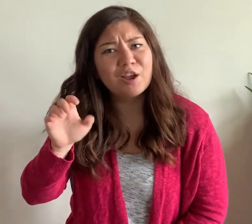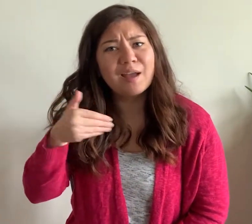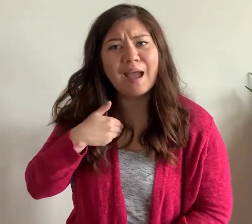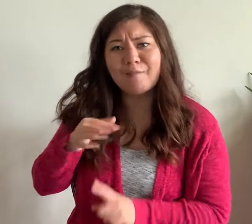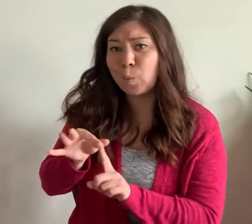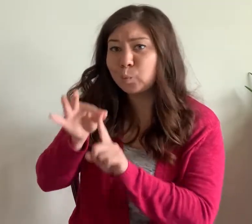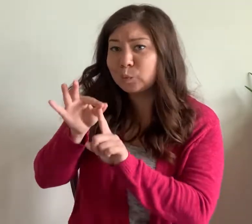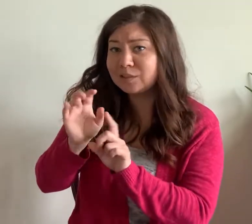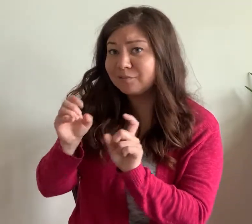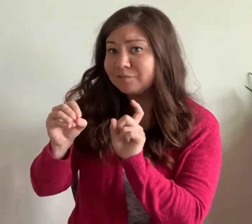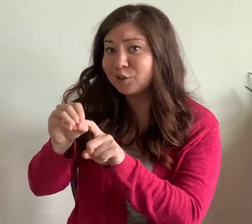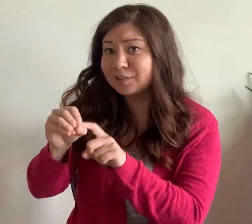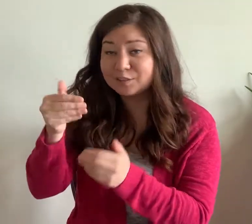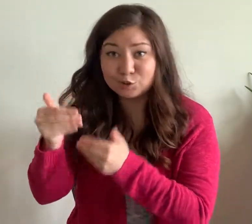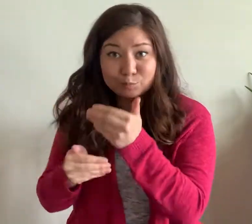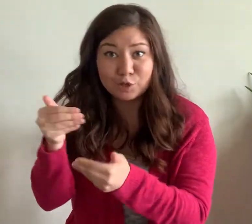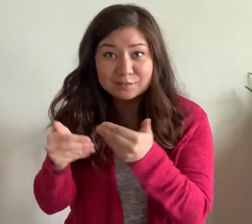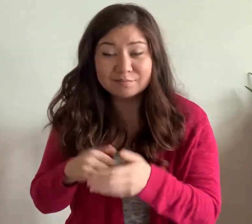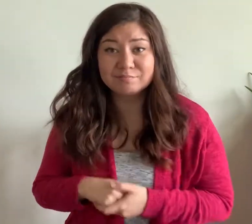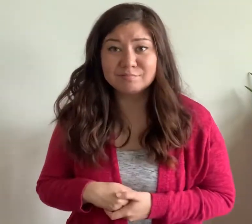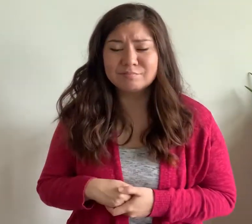and they have a unique fertilization process.